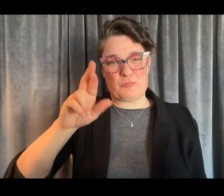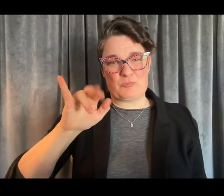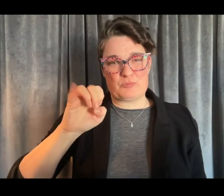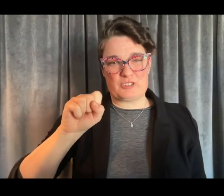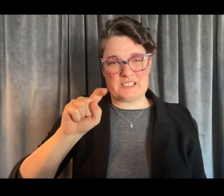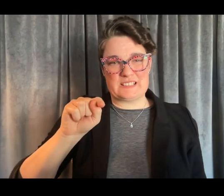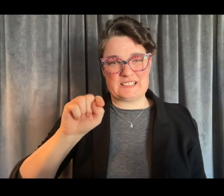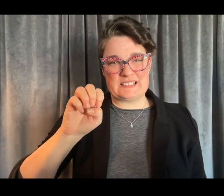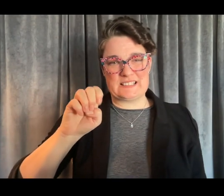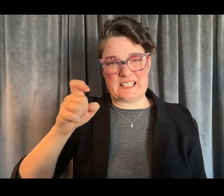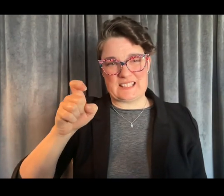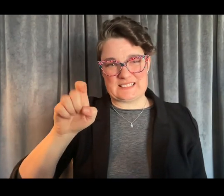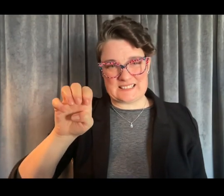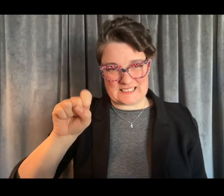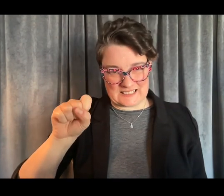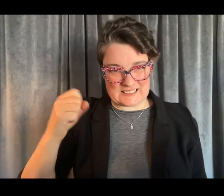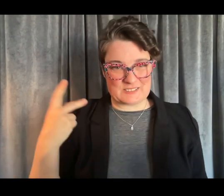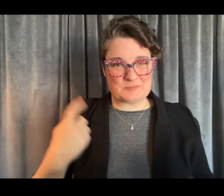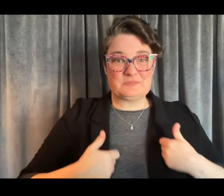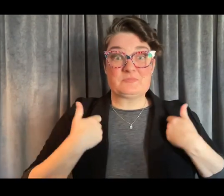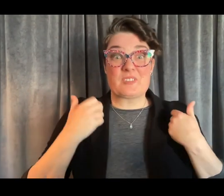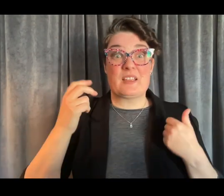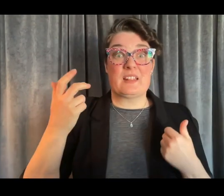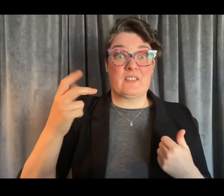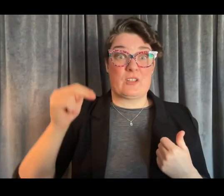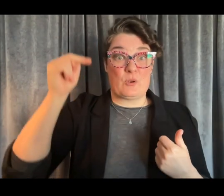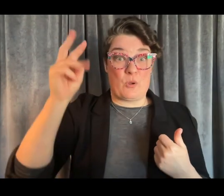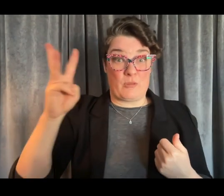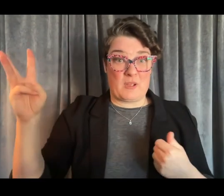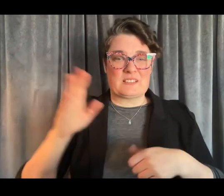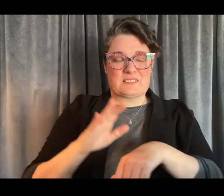And we live in the Pacific Northwest on Squaxin land, also